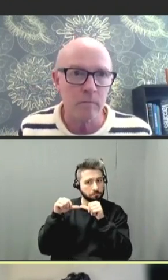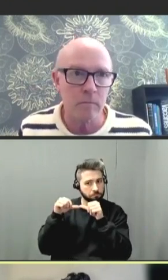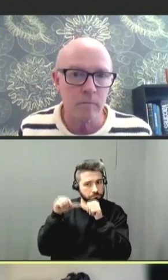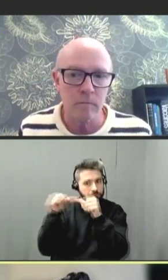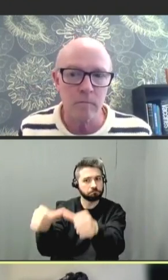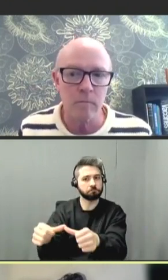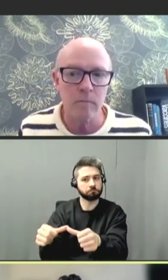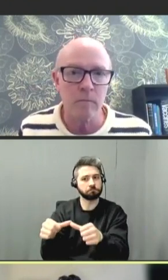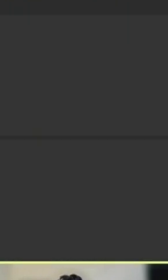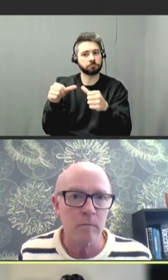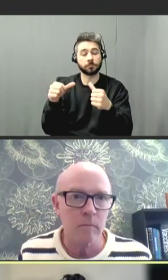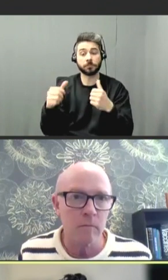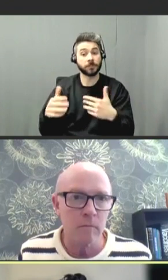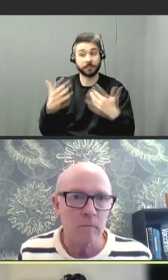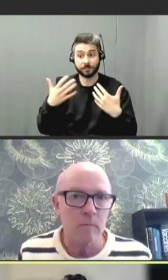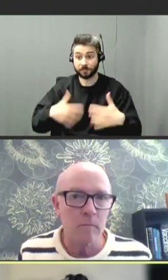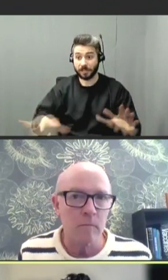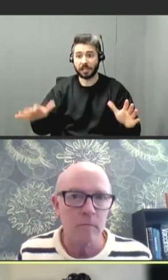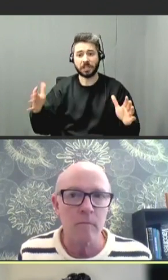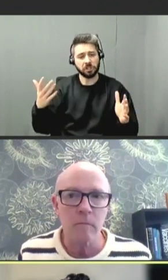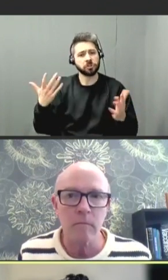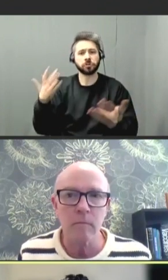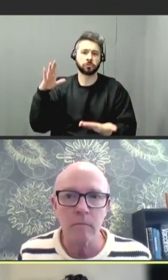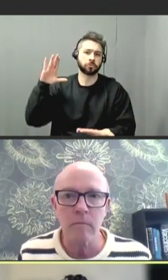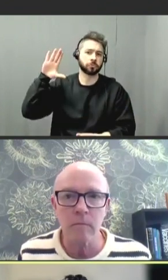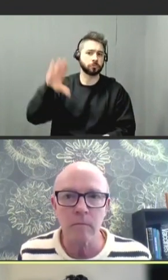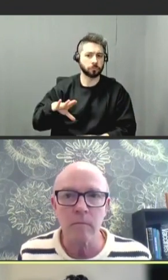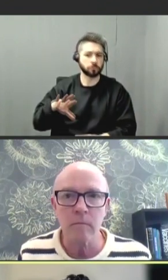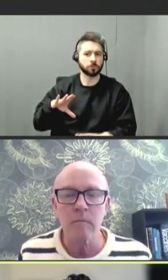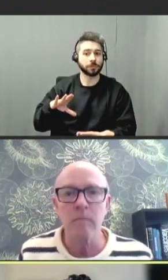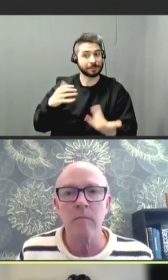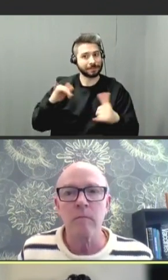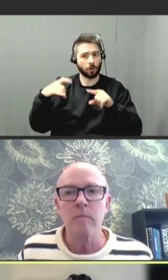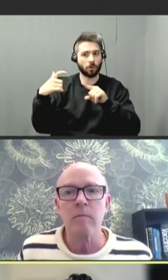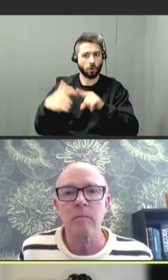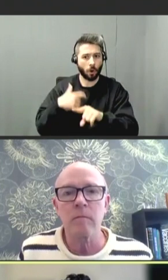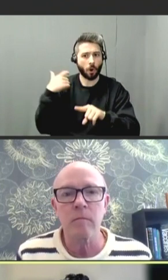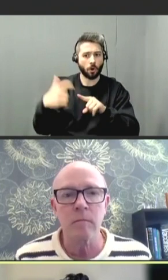even after things were slowing down, right? After the -- it looked like the outbreak was kind of